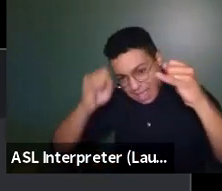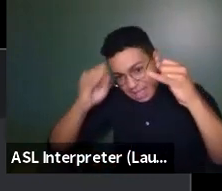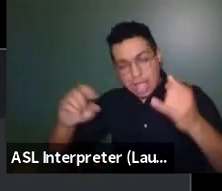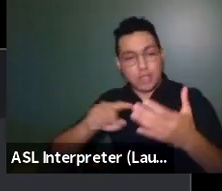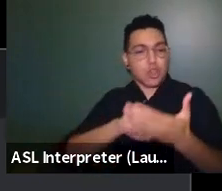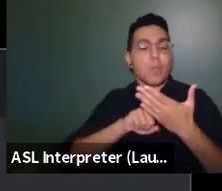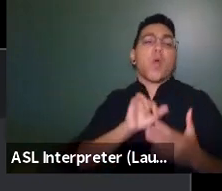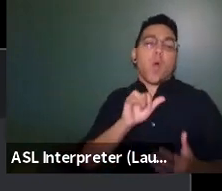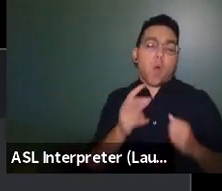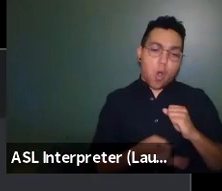ESD 112 - Katherine Livick: That I can restore them from here.